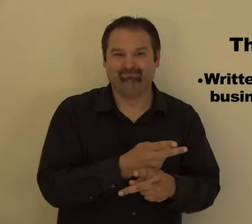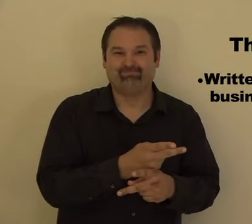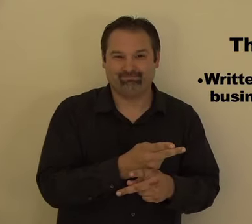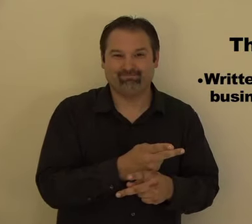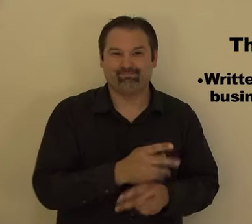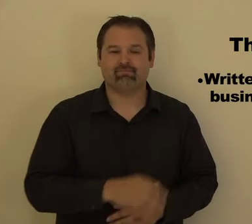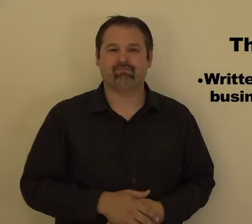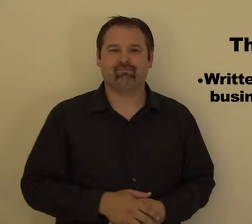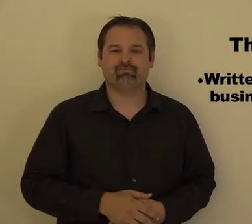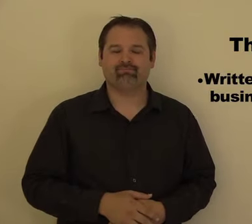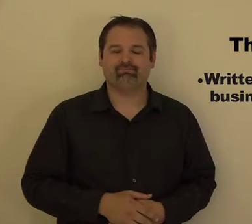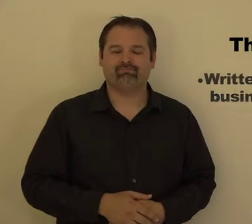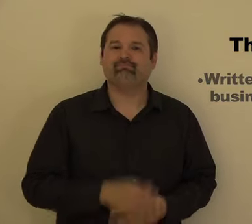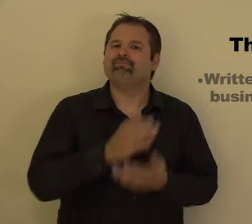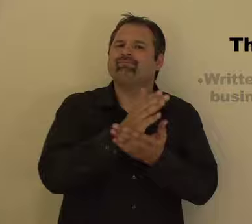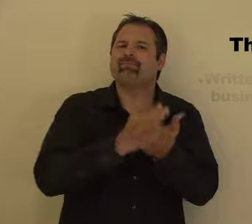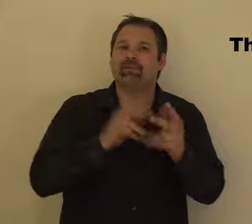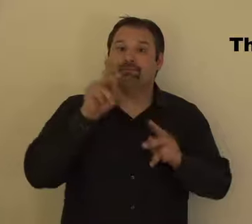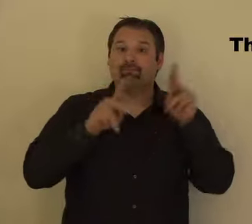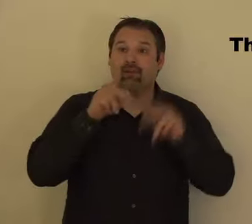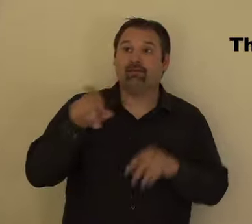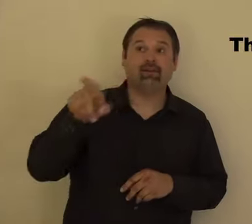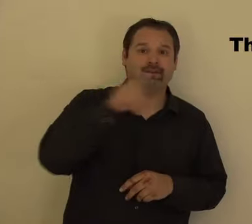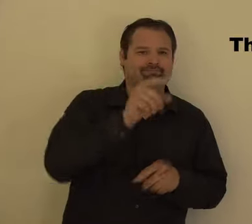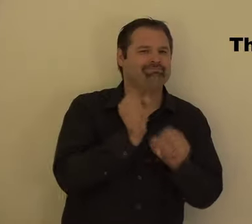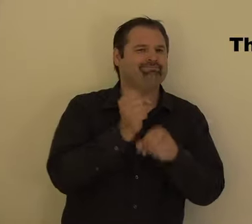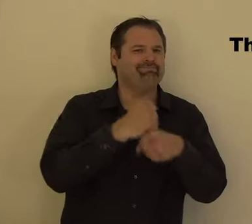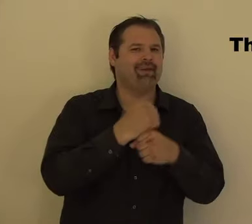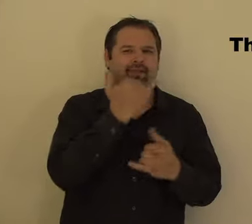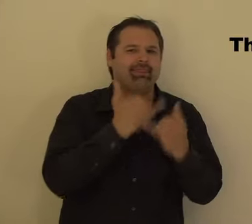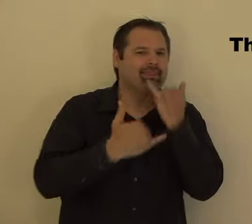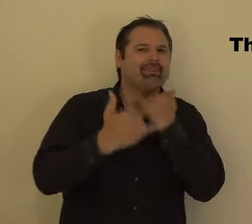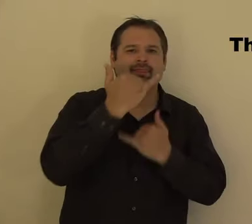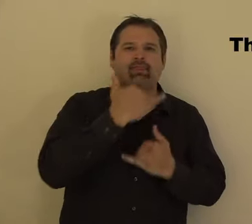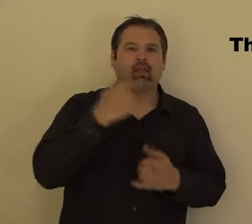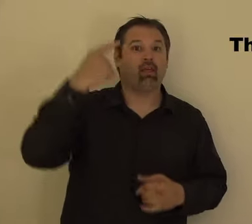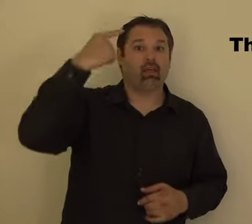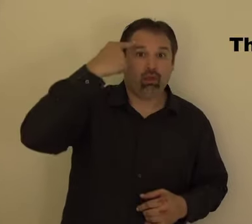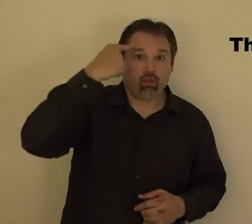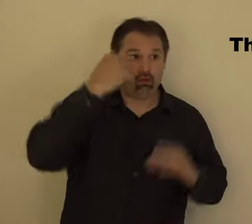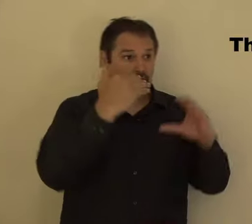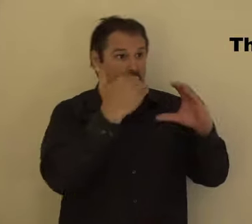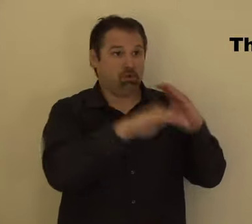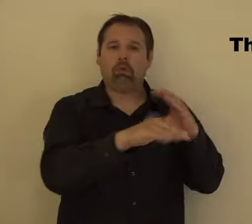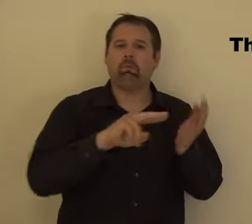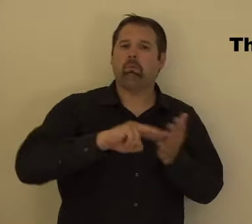is a more informal or casual type of communication.